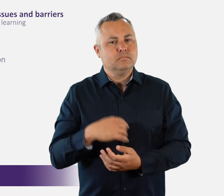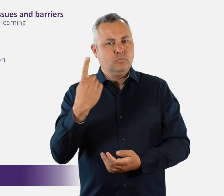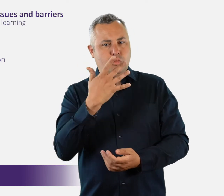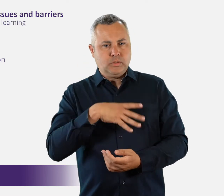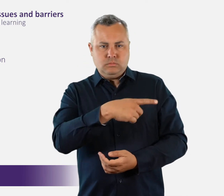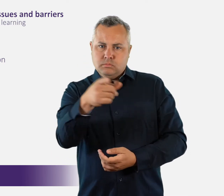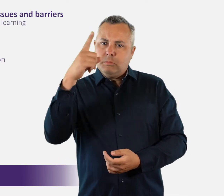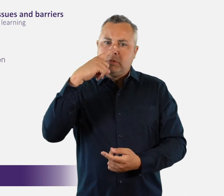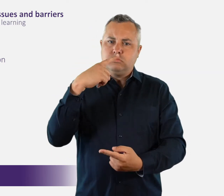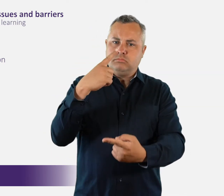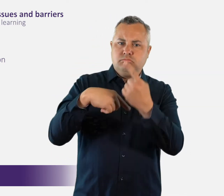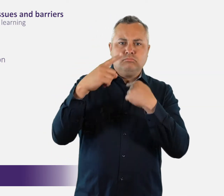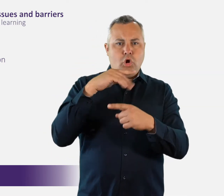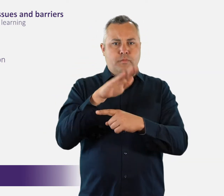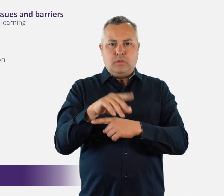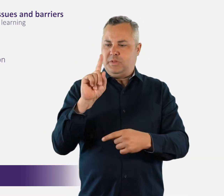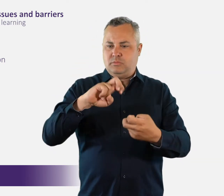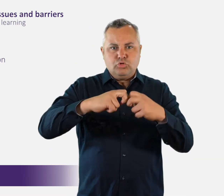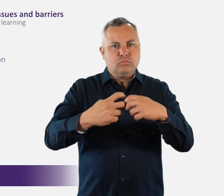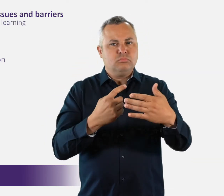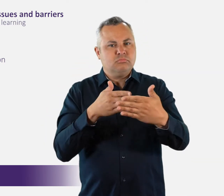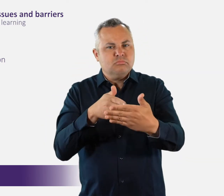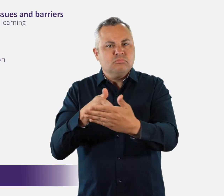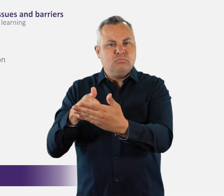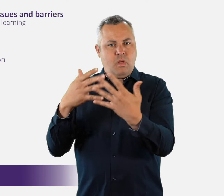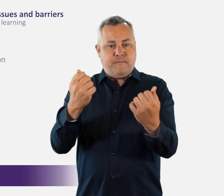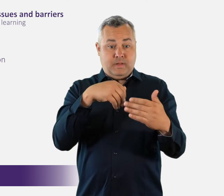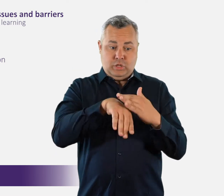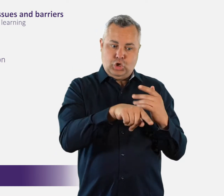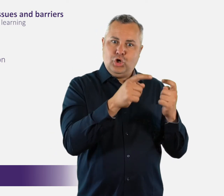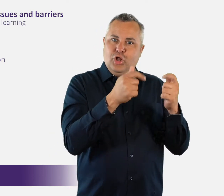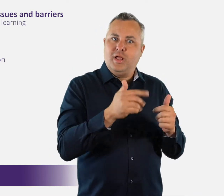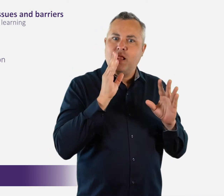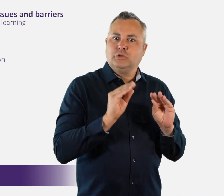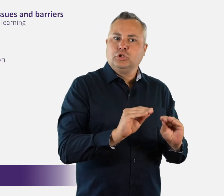We welcome contributions on how these issues and barriers -